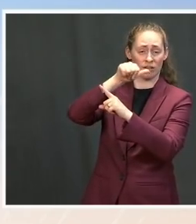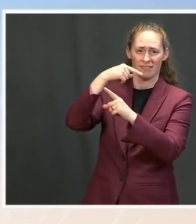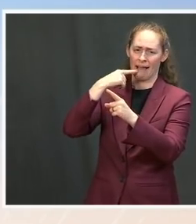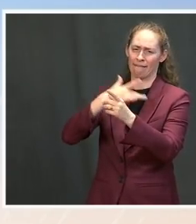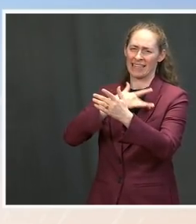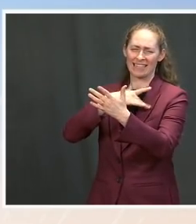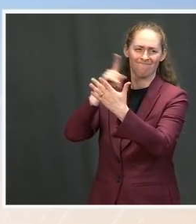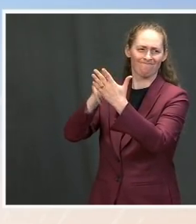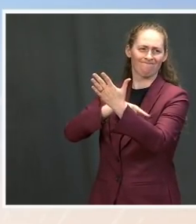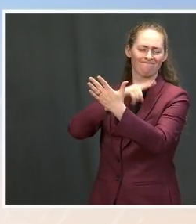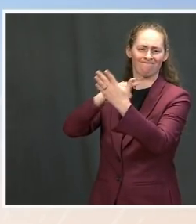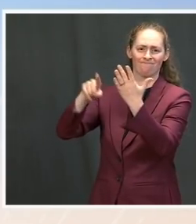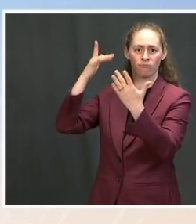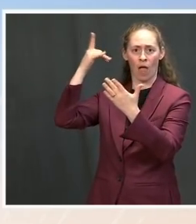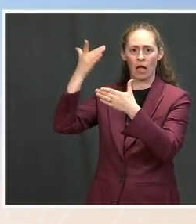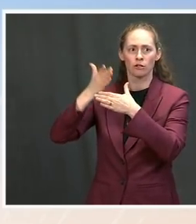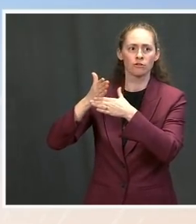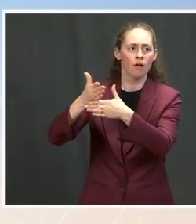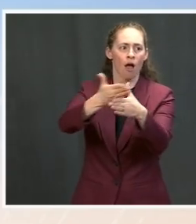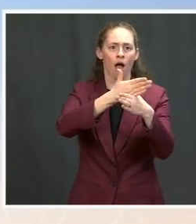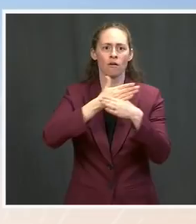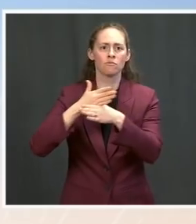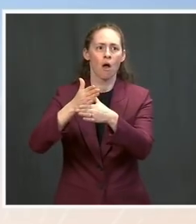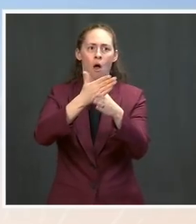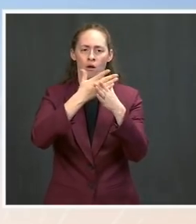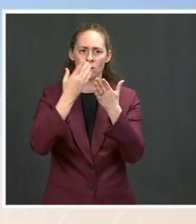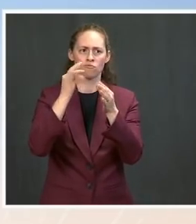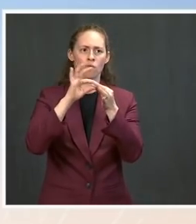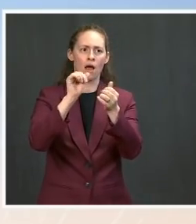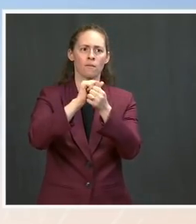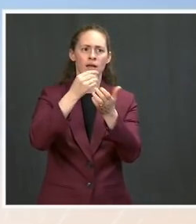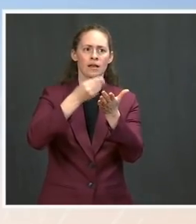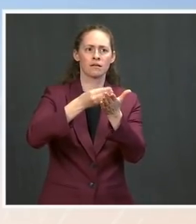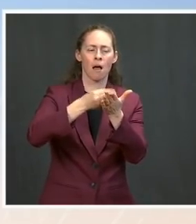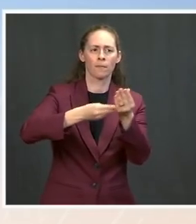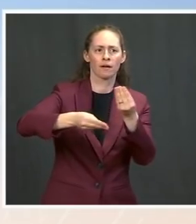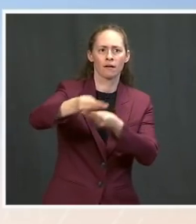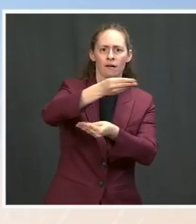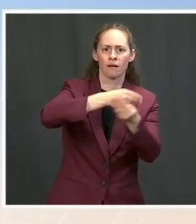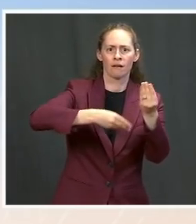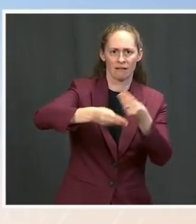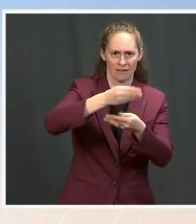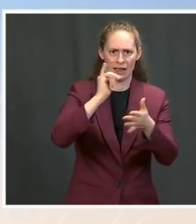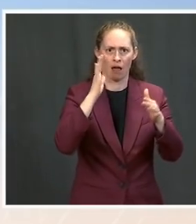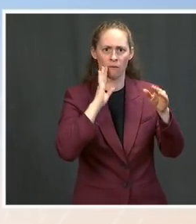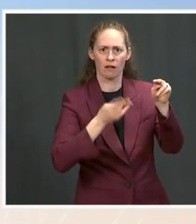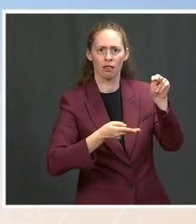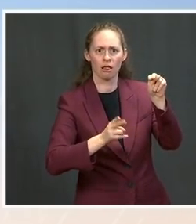on what will happen to rates. Do you think that this is an appropriate comment for a Treasury Secretary? I mean, is she expressing an opinion